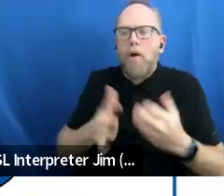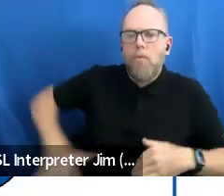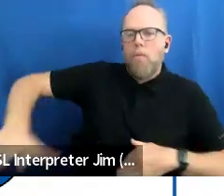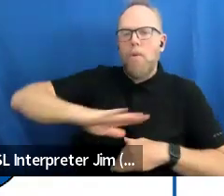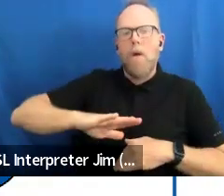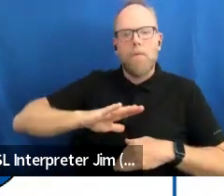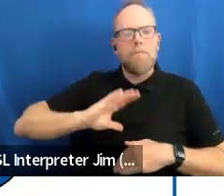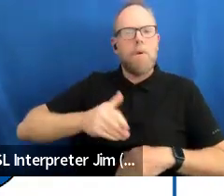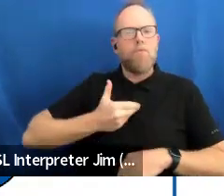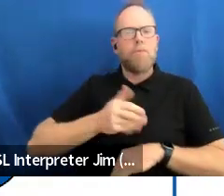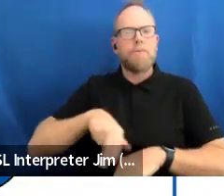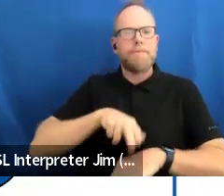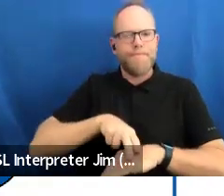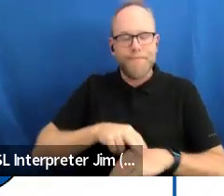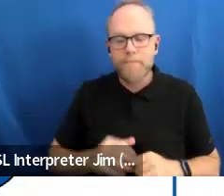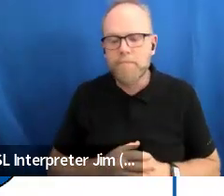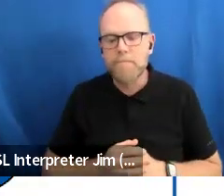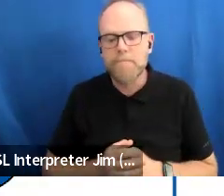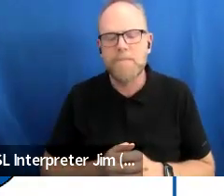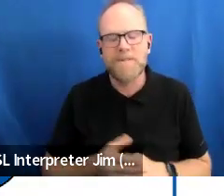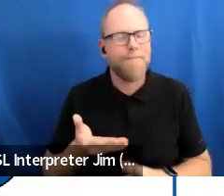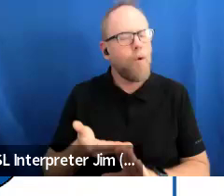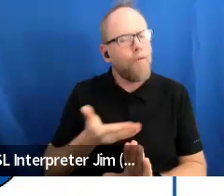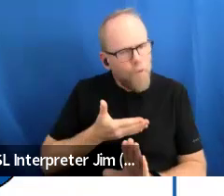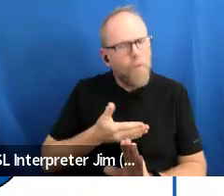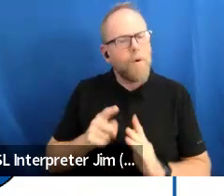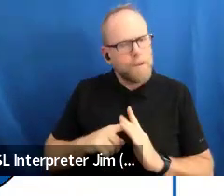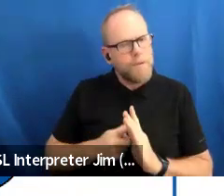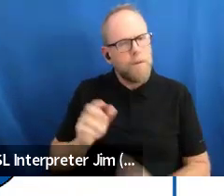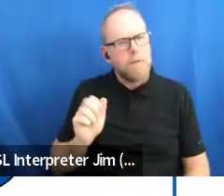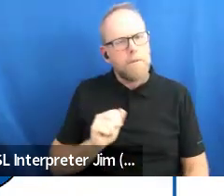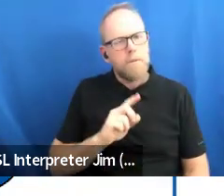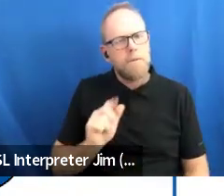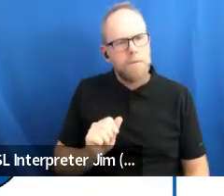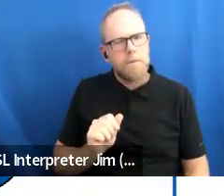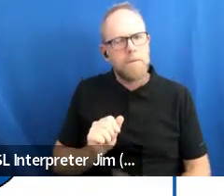being -- so this was well before the ADA. But people were pushing for that to be added.